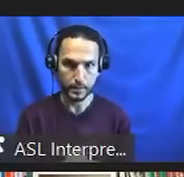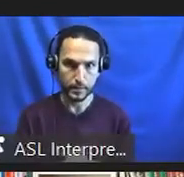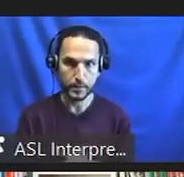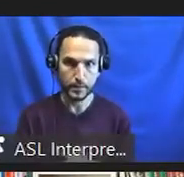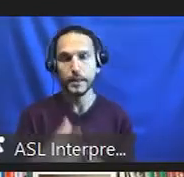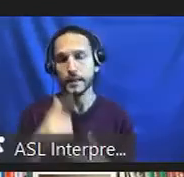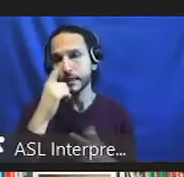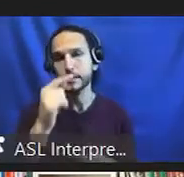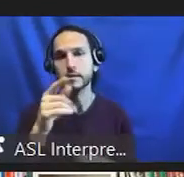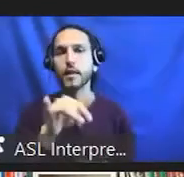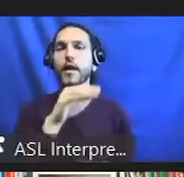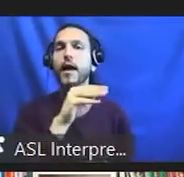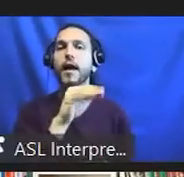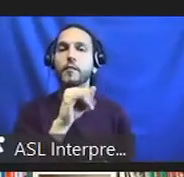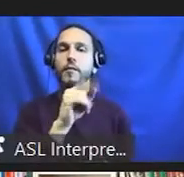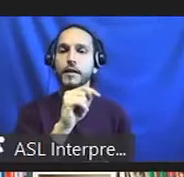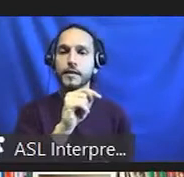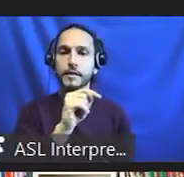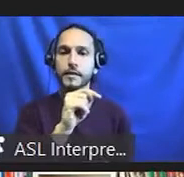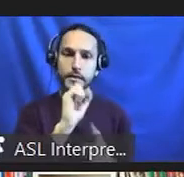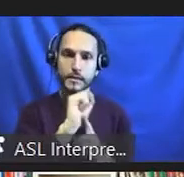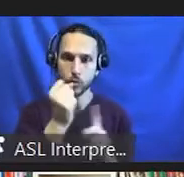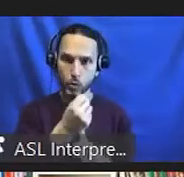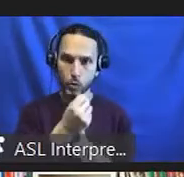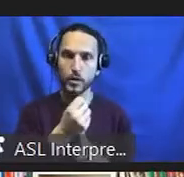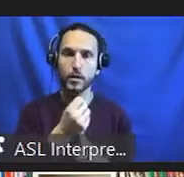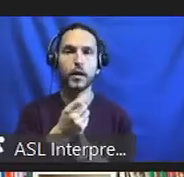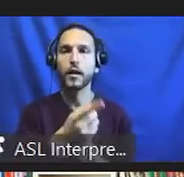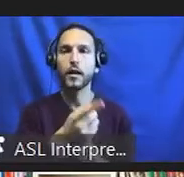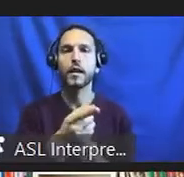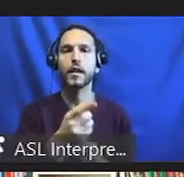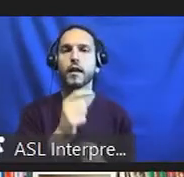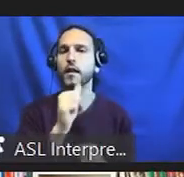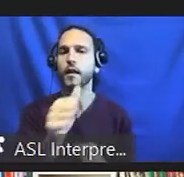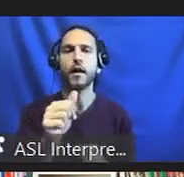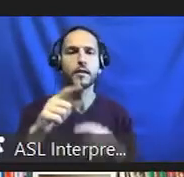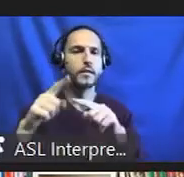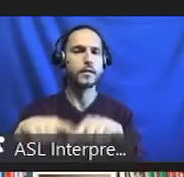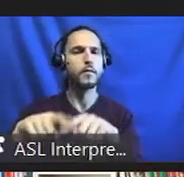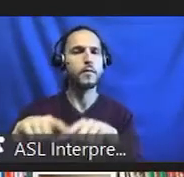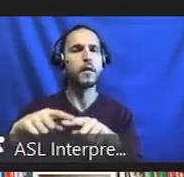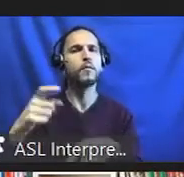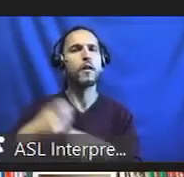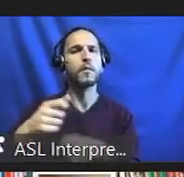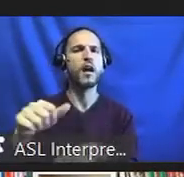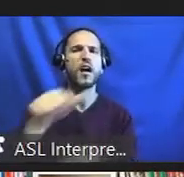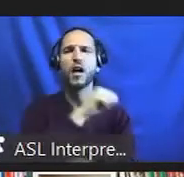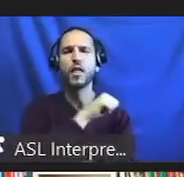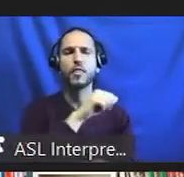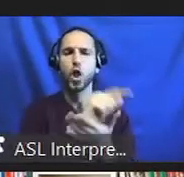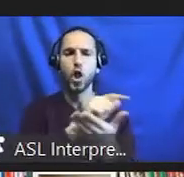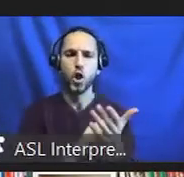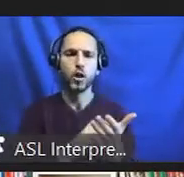Interestingly, the MIT case was not binding on other lawsuits. Settlements never are, by the way. They're not binding.